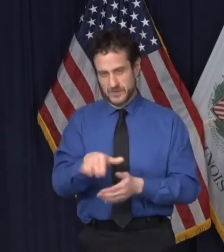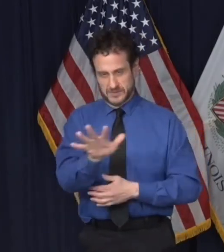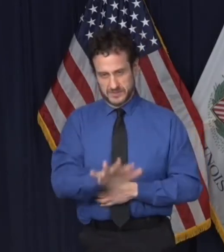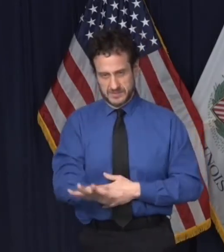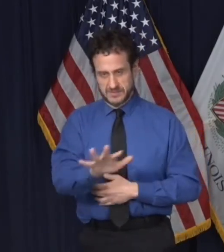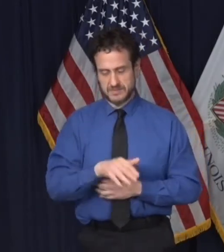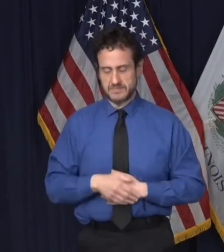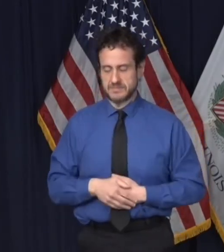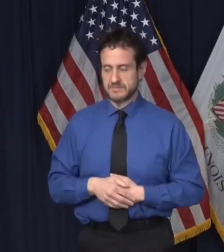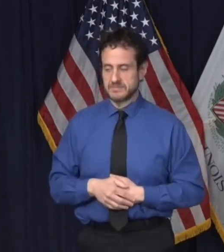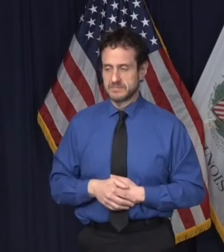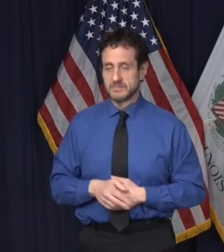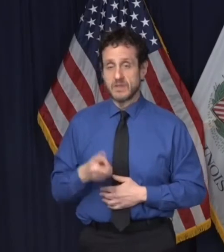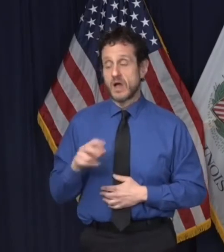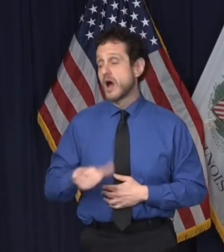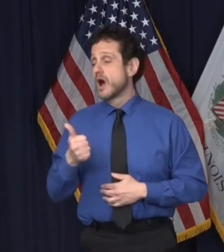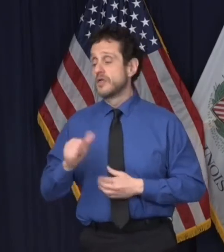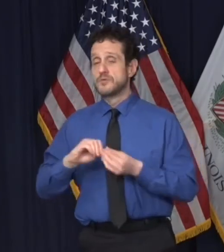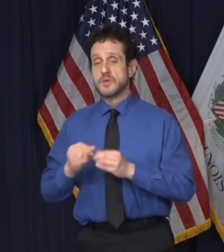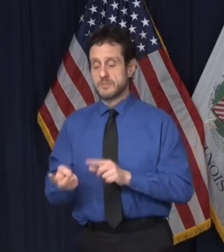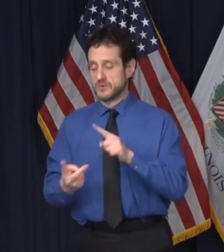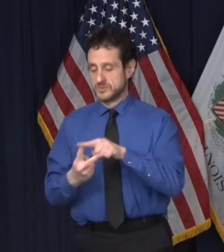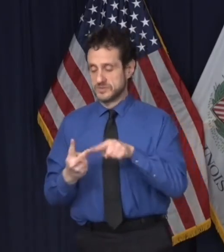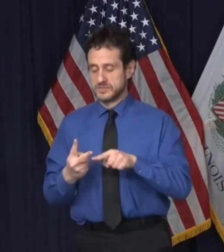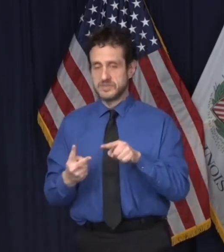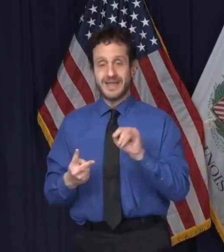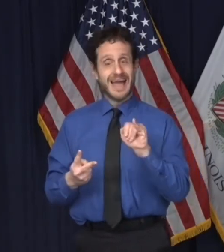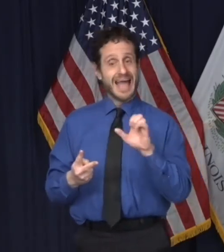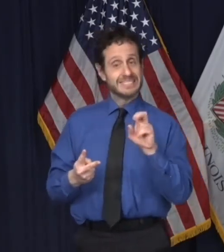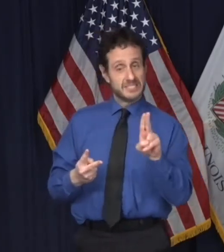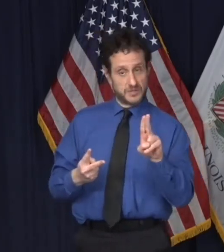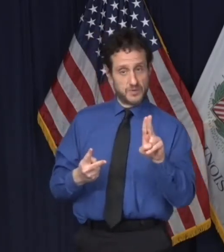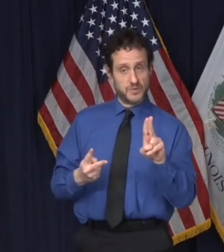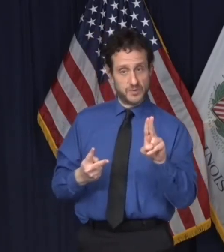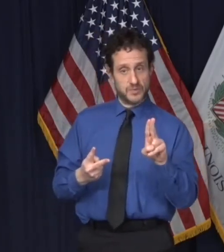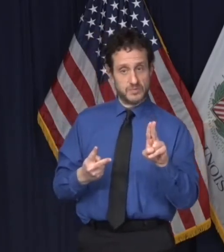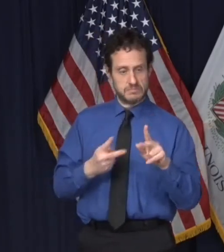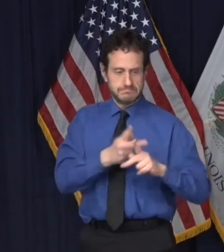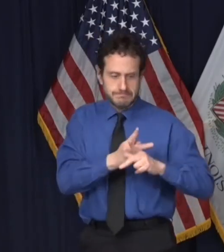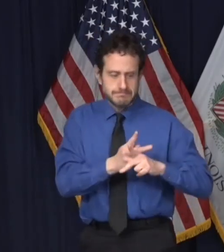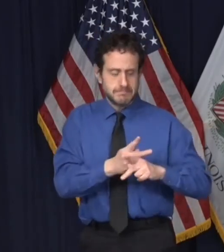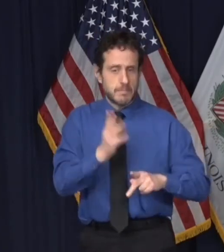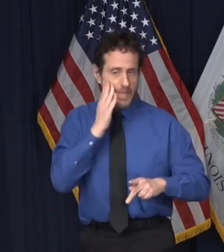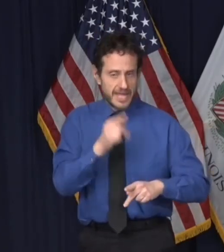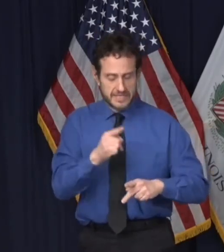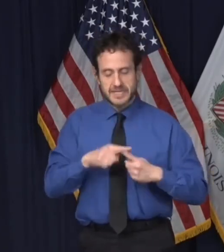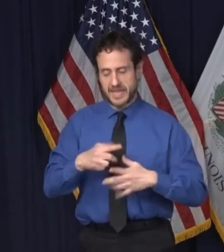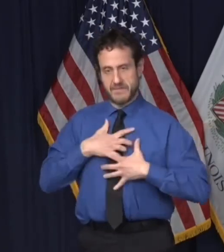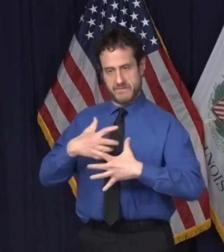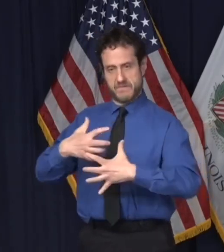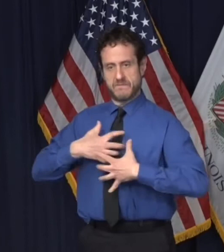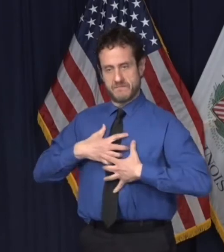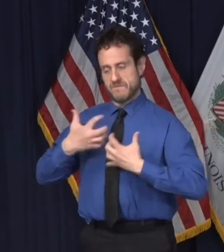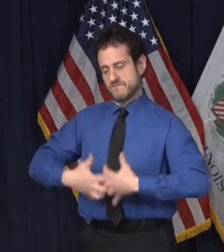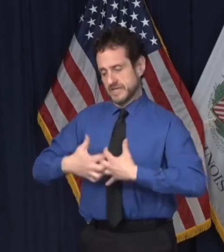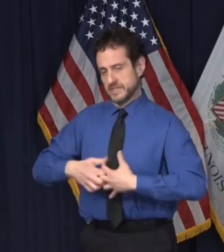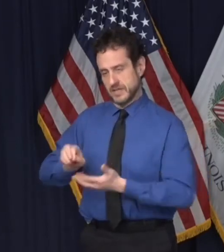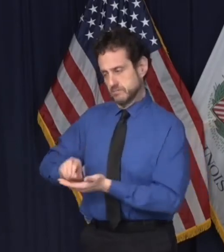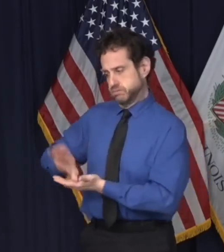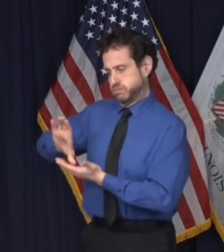COUNT IS ABOUT 30,000. TWO OTHER IMPORTANT METRICS ARE ICU BEDS AND VENTILATORS.